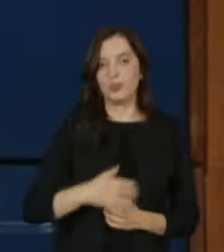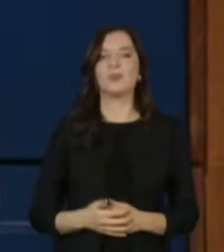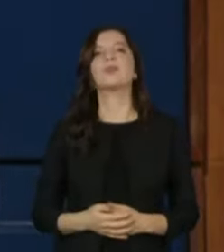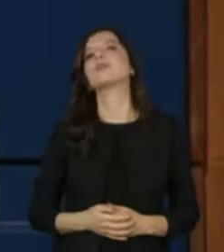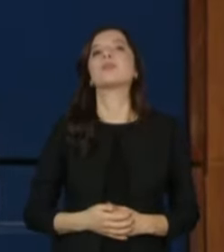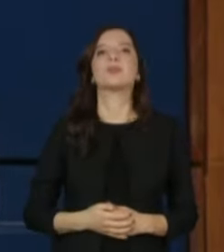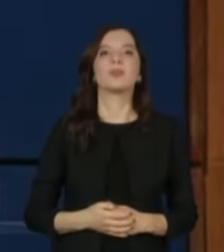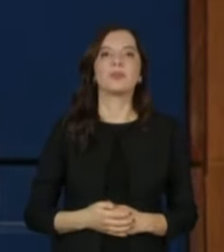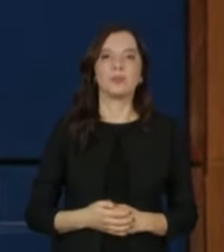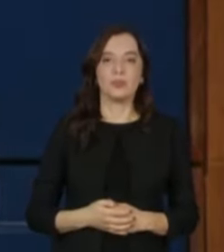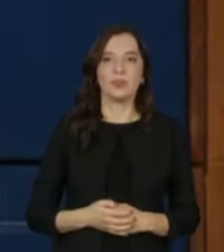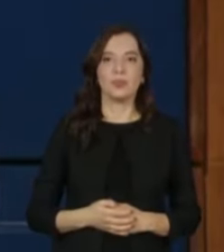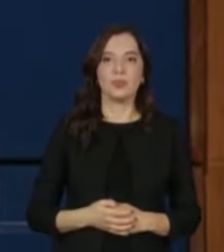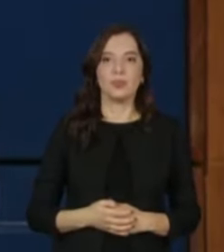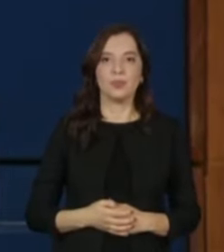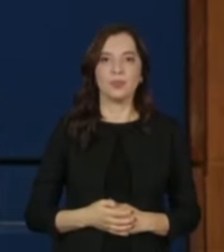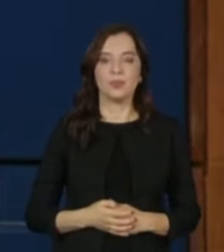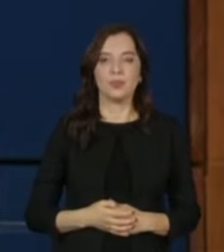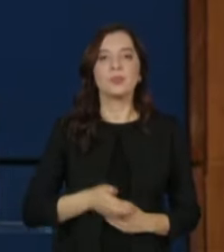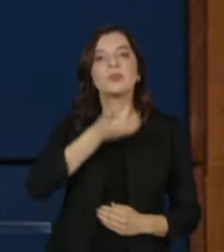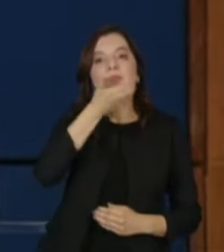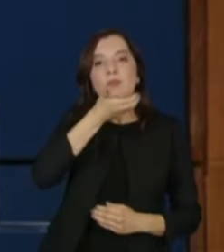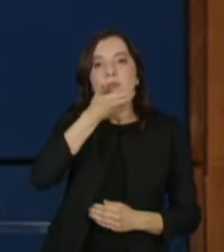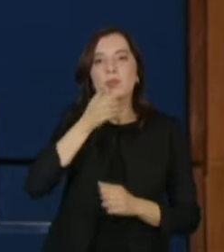Oh Datena, it's a shame...